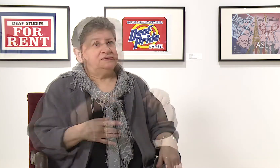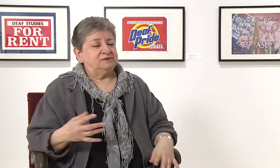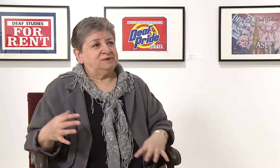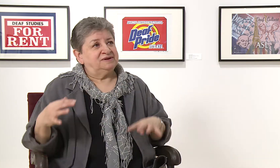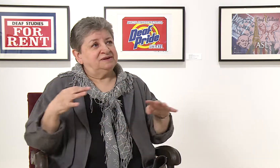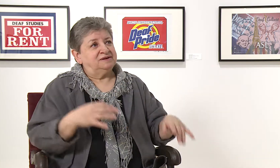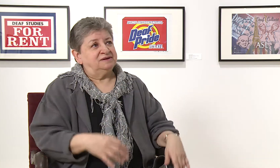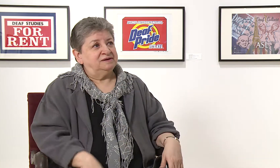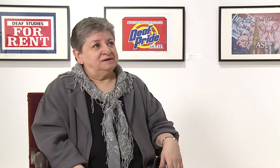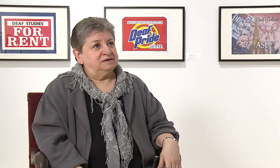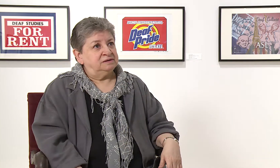TV station.